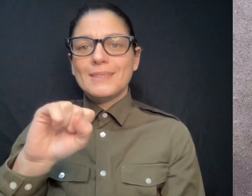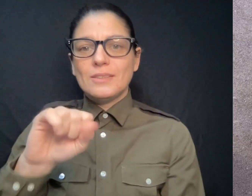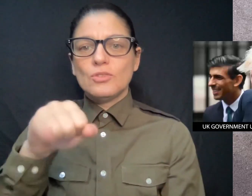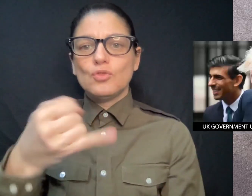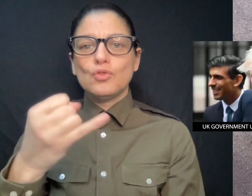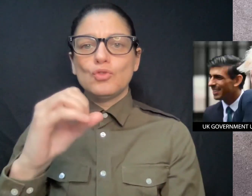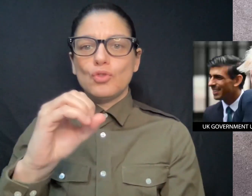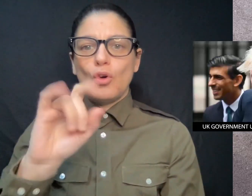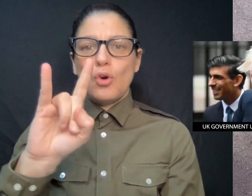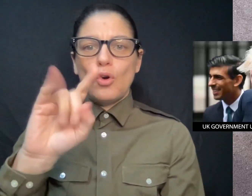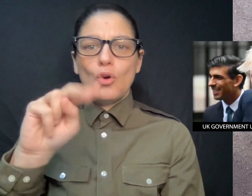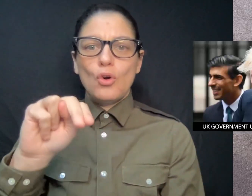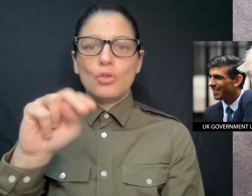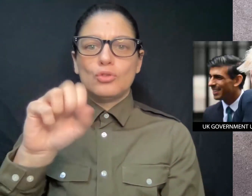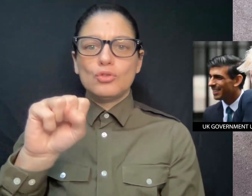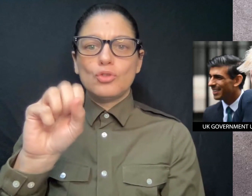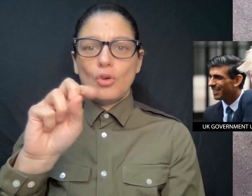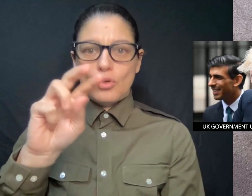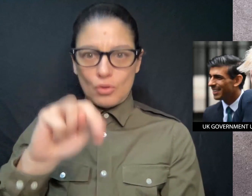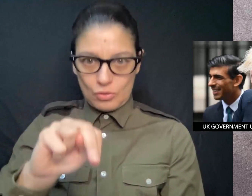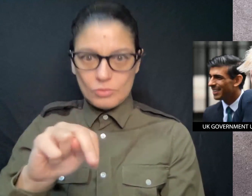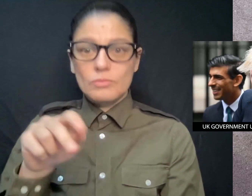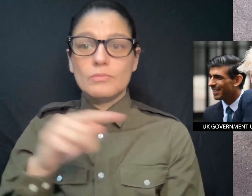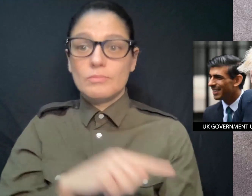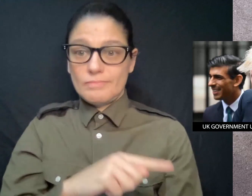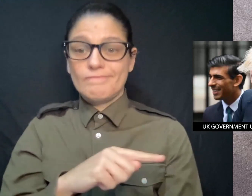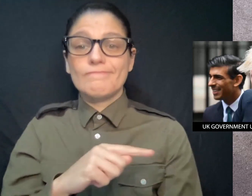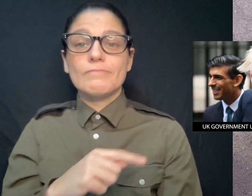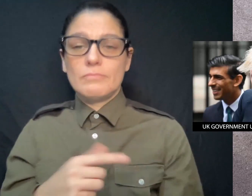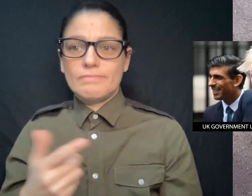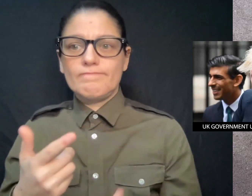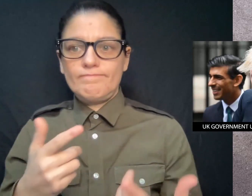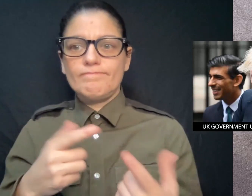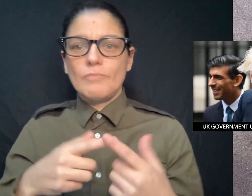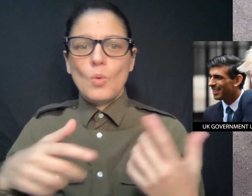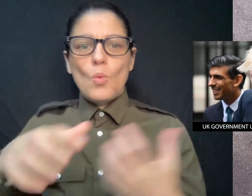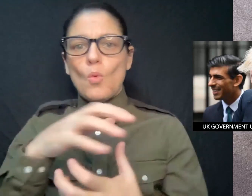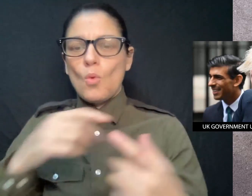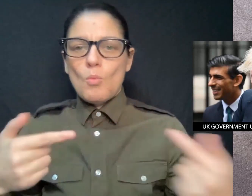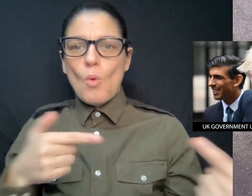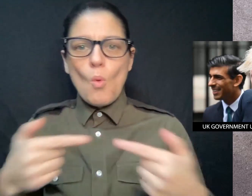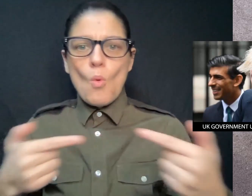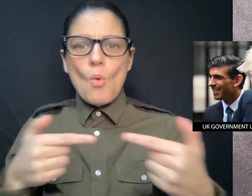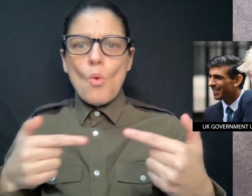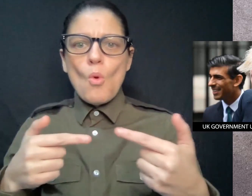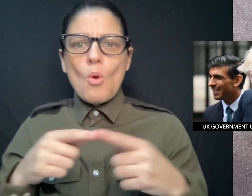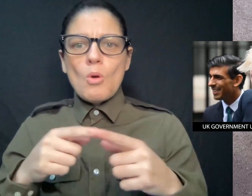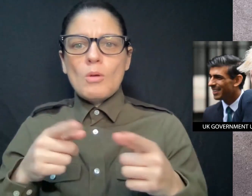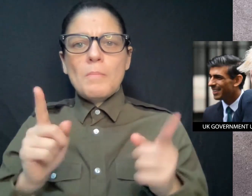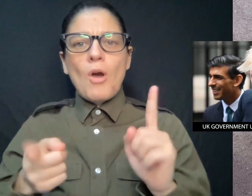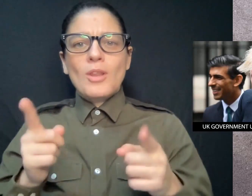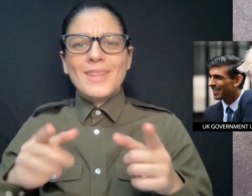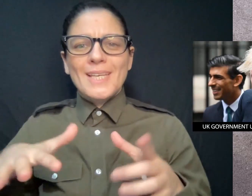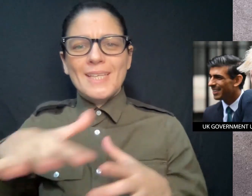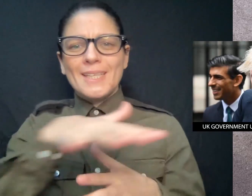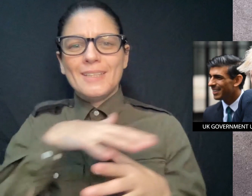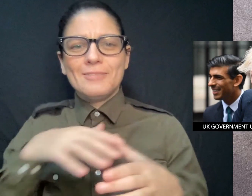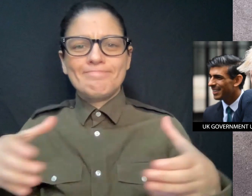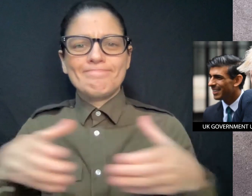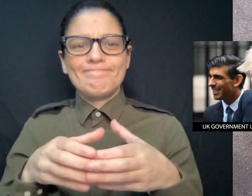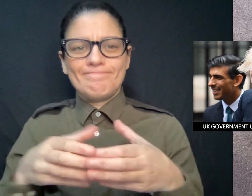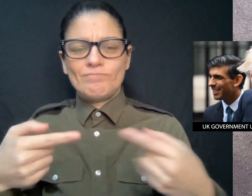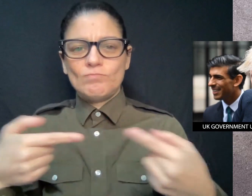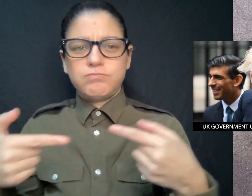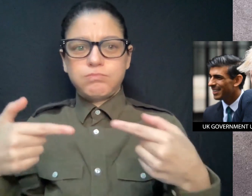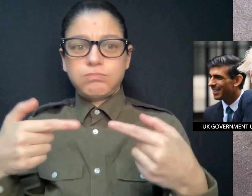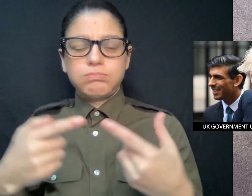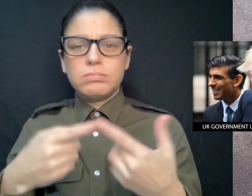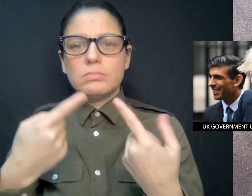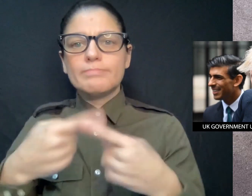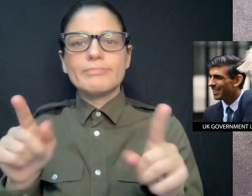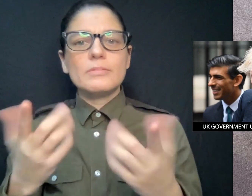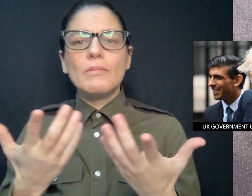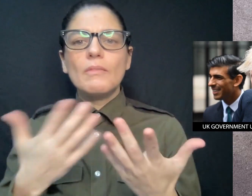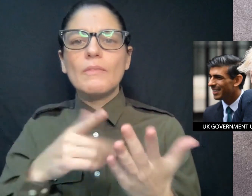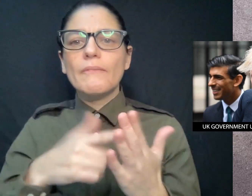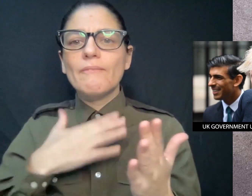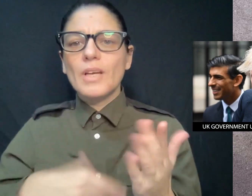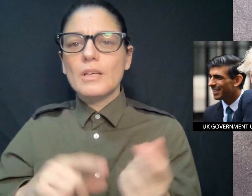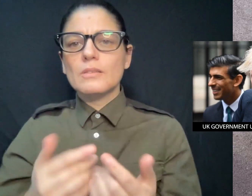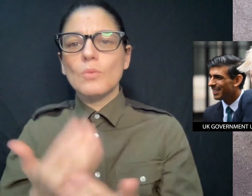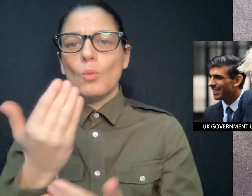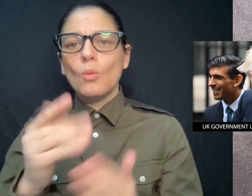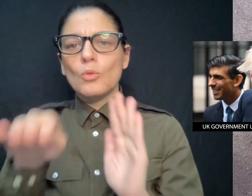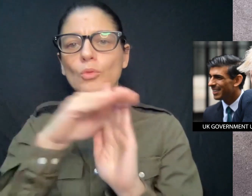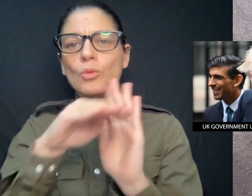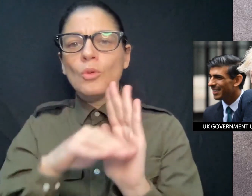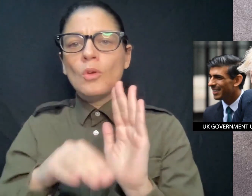however Prime Minister Boris Johnson is receiving backlash from conservative MPs who are opposed